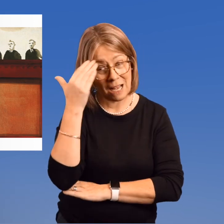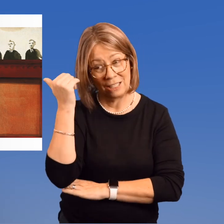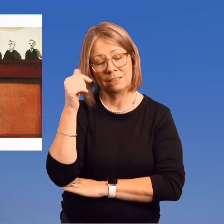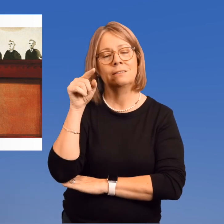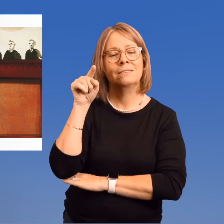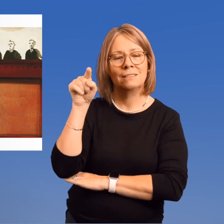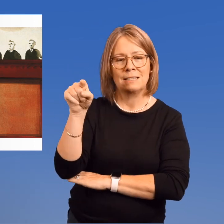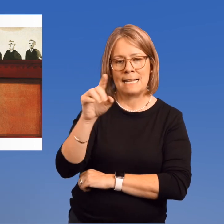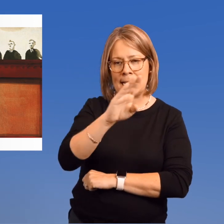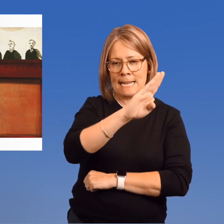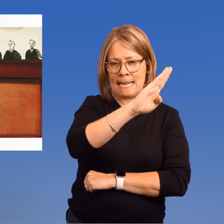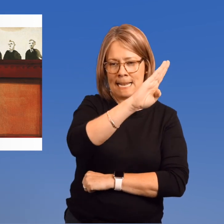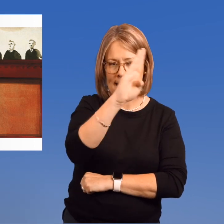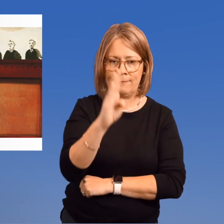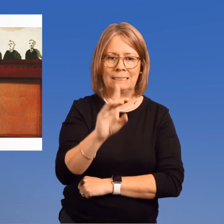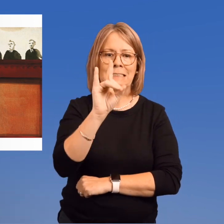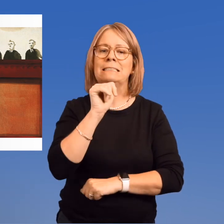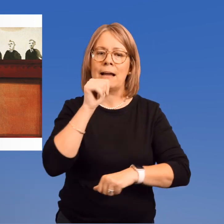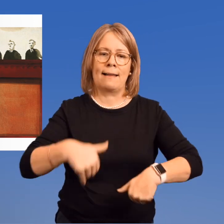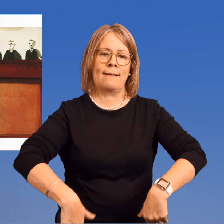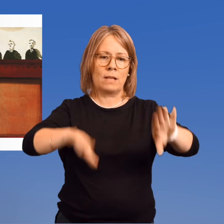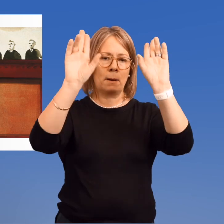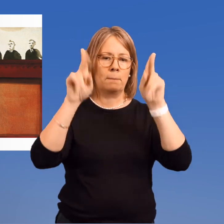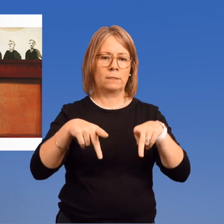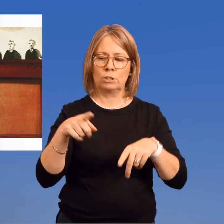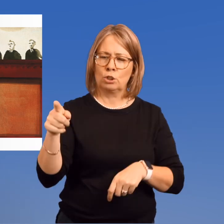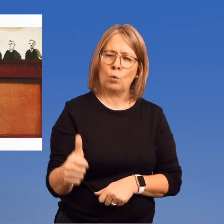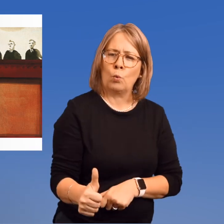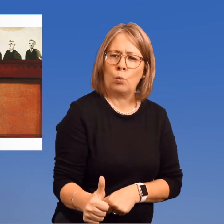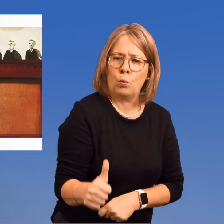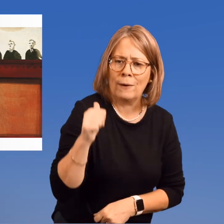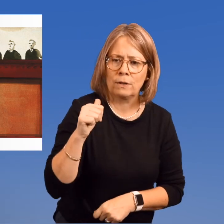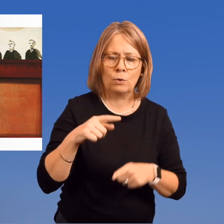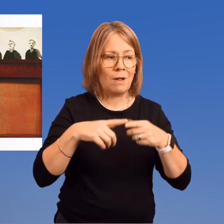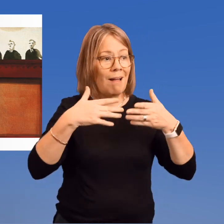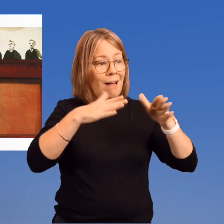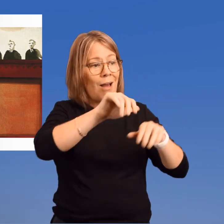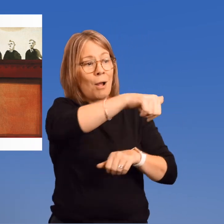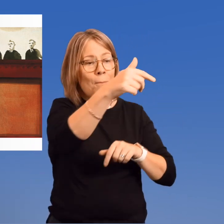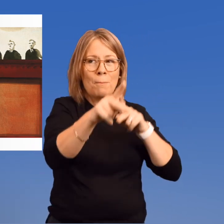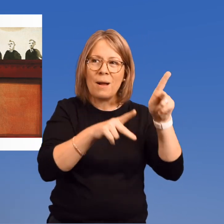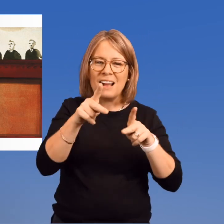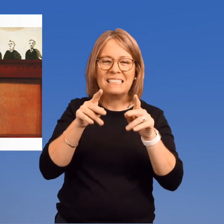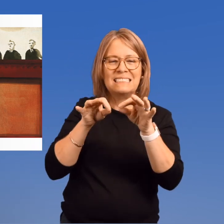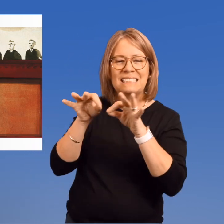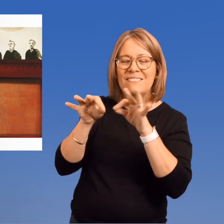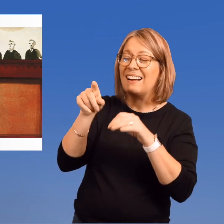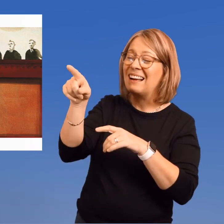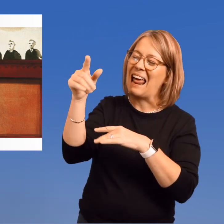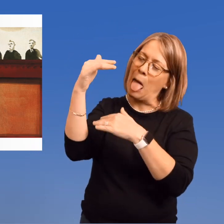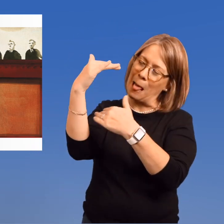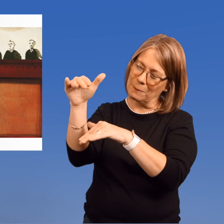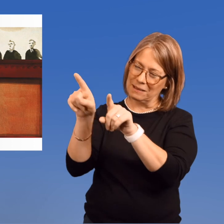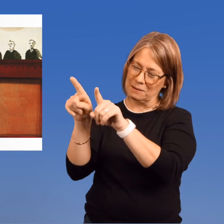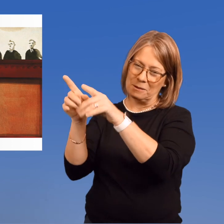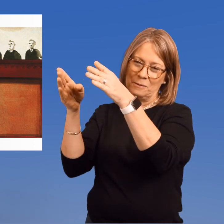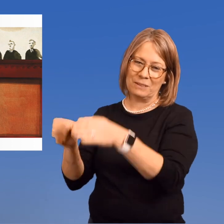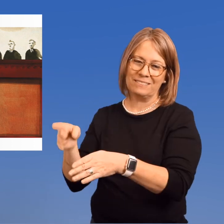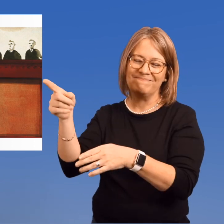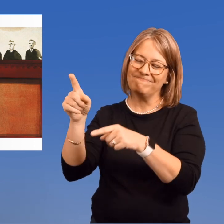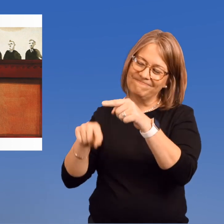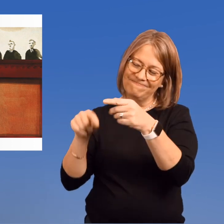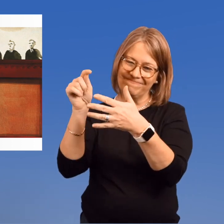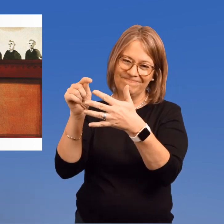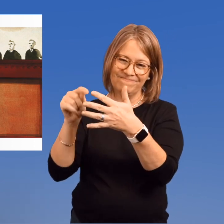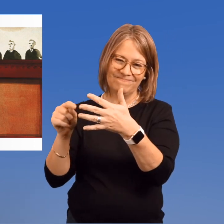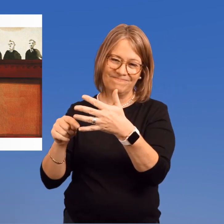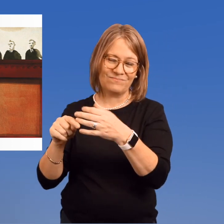Because she did not give up, because she refused to let other people define her limitations